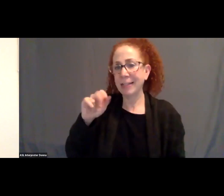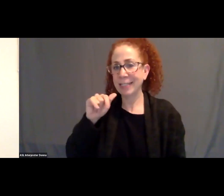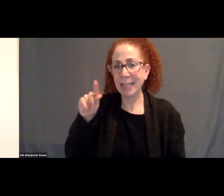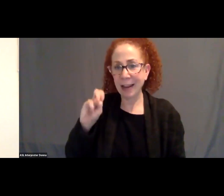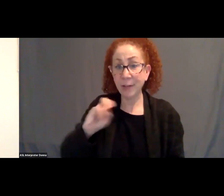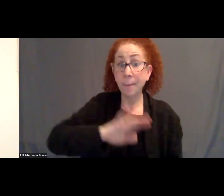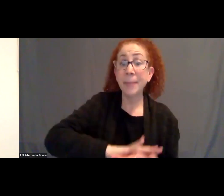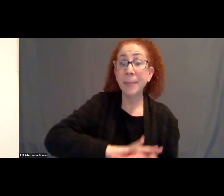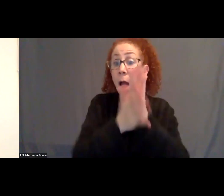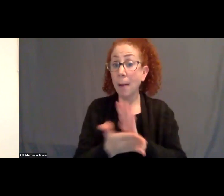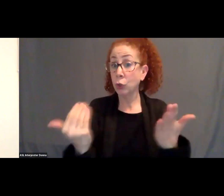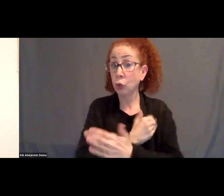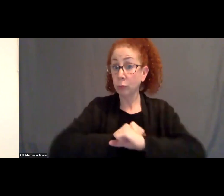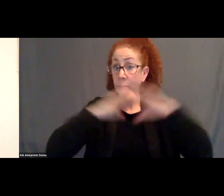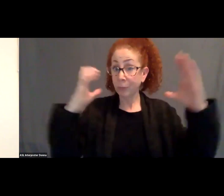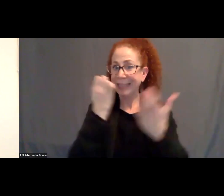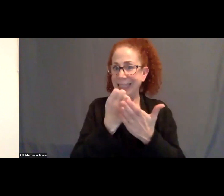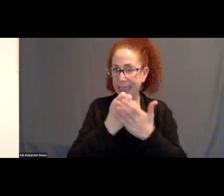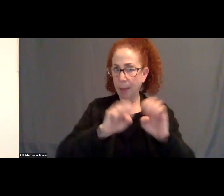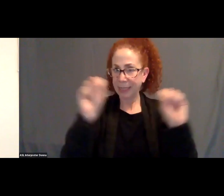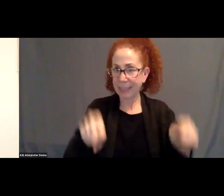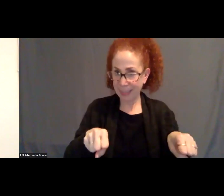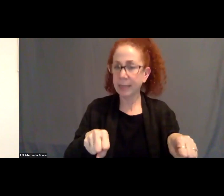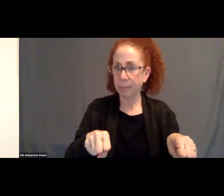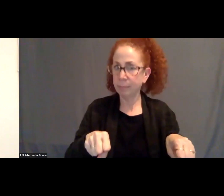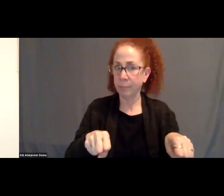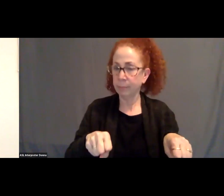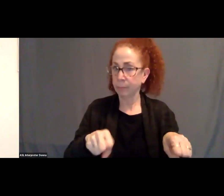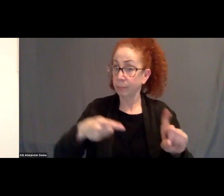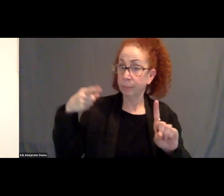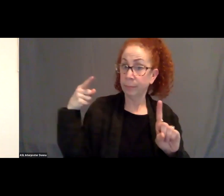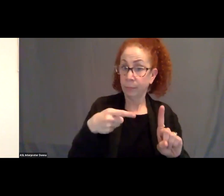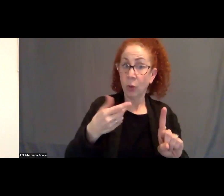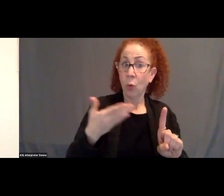into a new kind of economic system that would revolve around the continuous operation